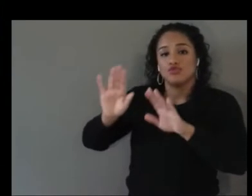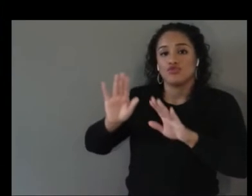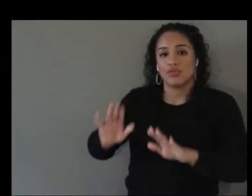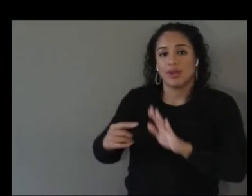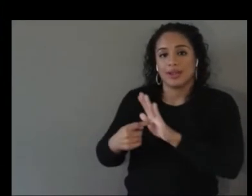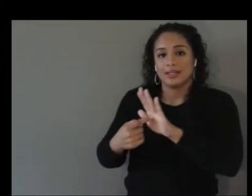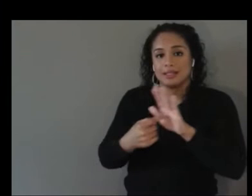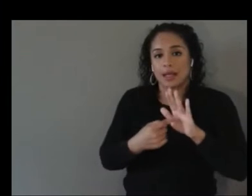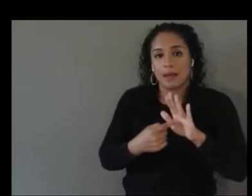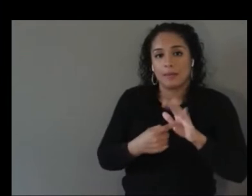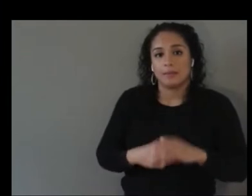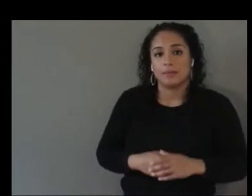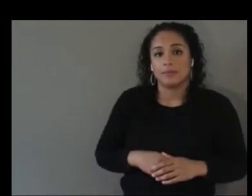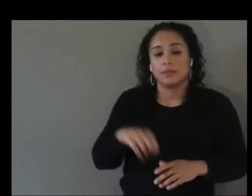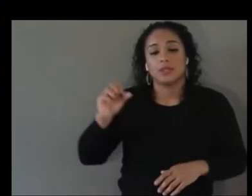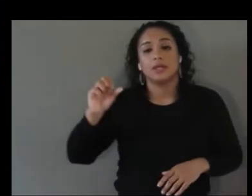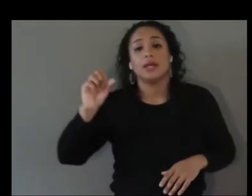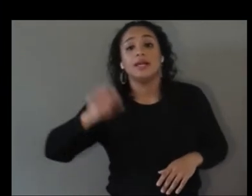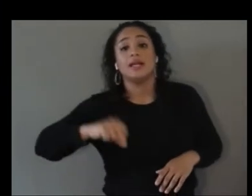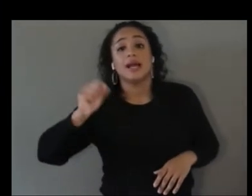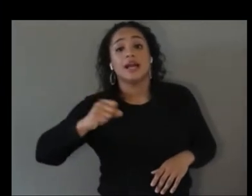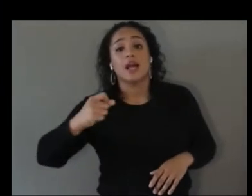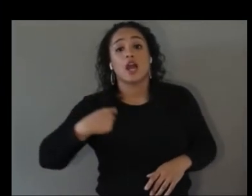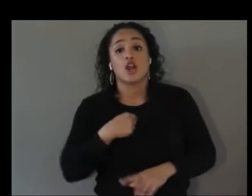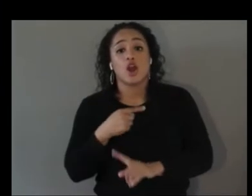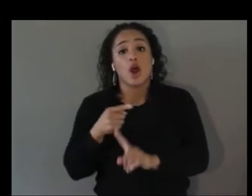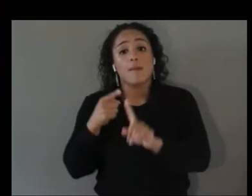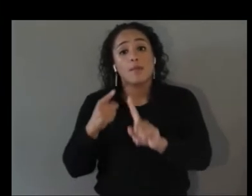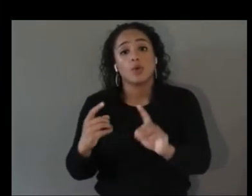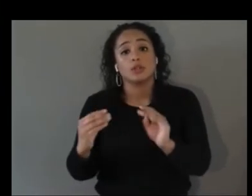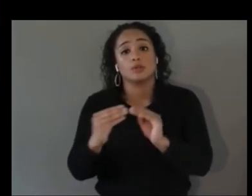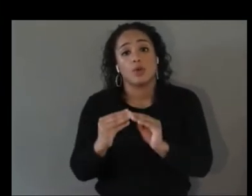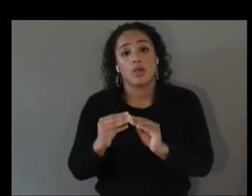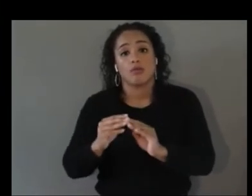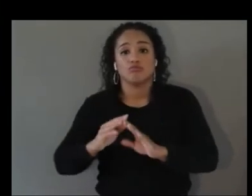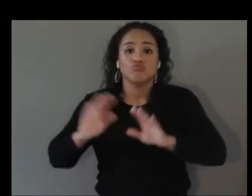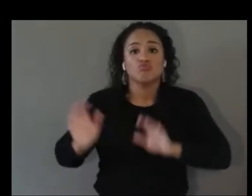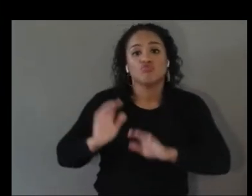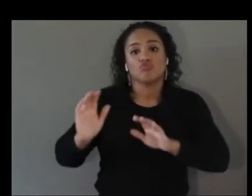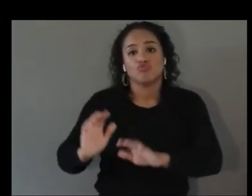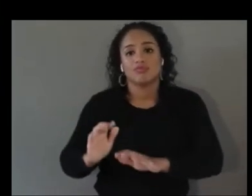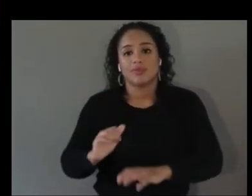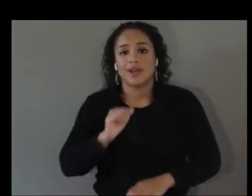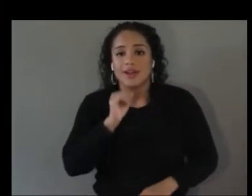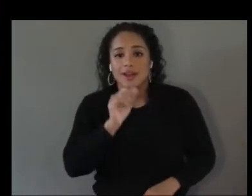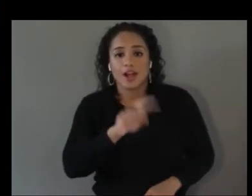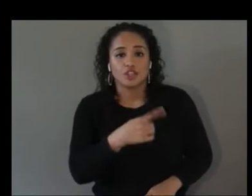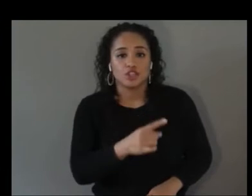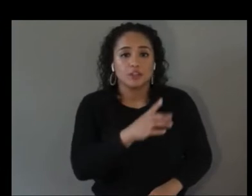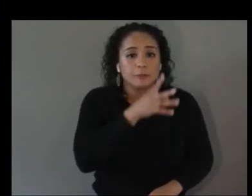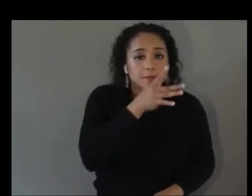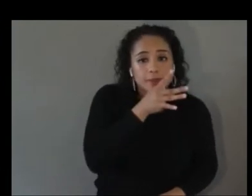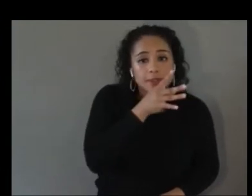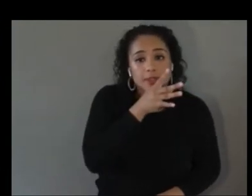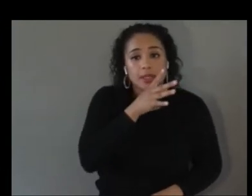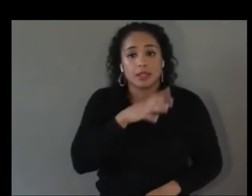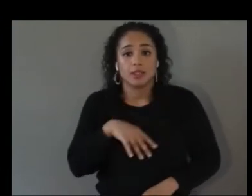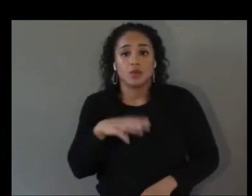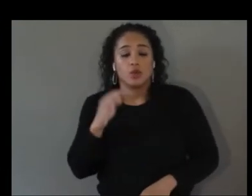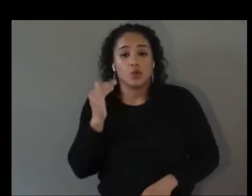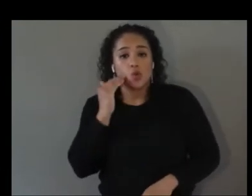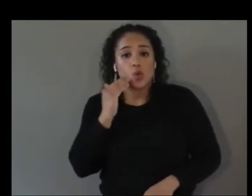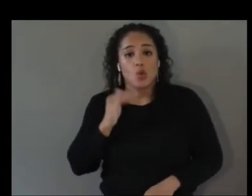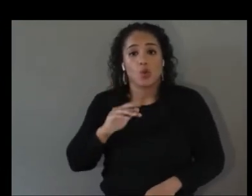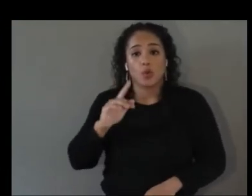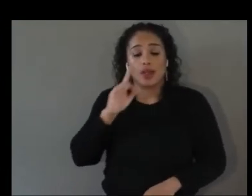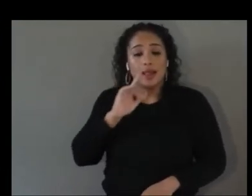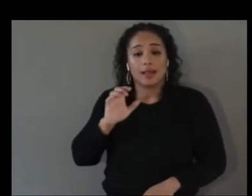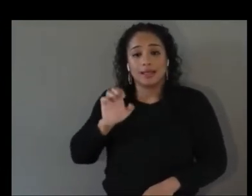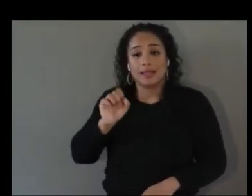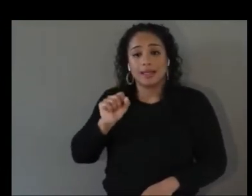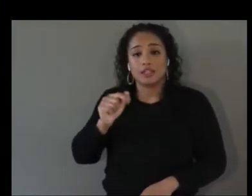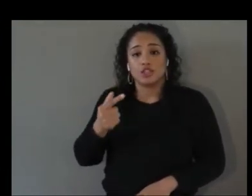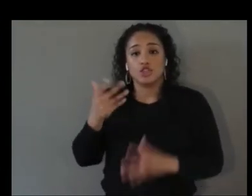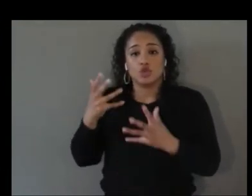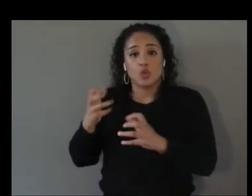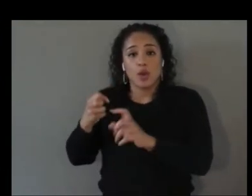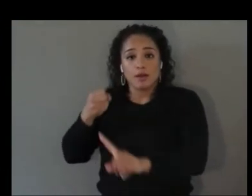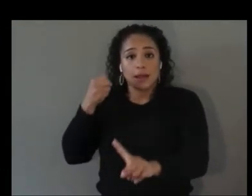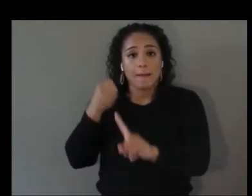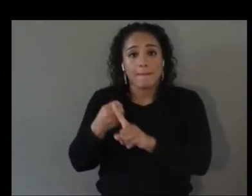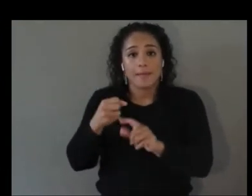Our point is like walk the talk and don't put lip service to it. You want to make a sustainable impact and put it into practice.